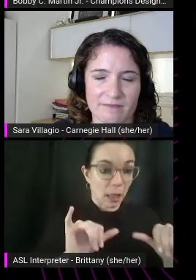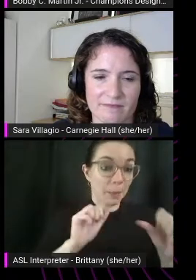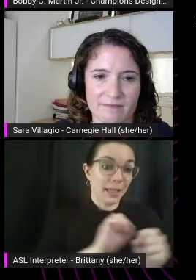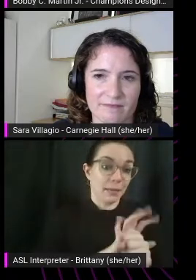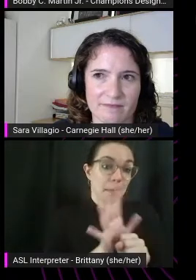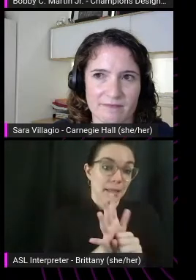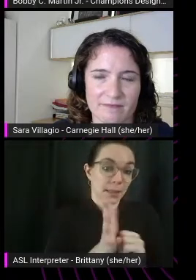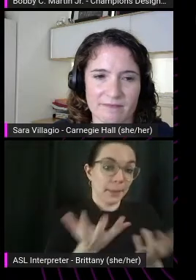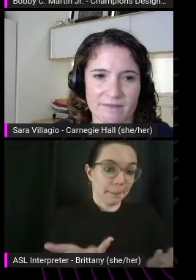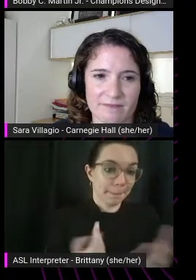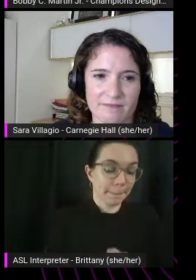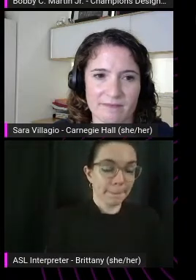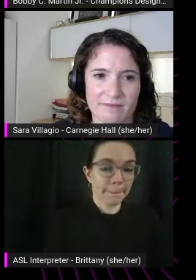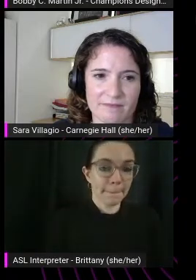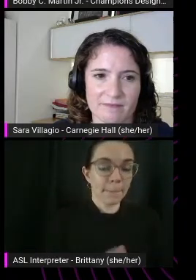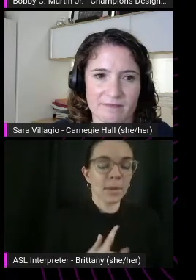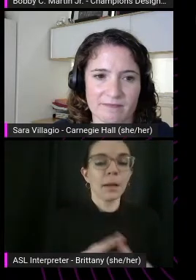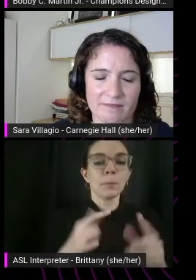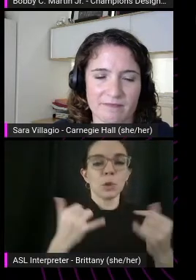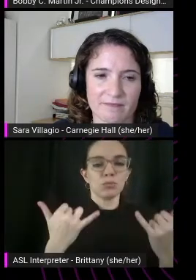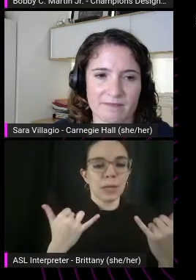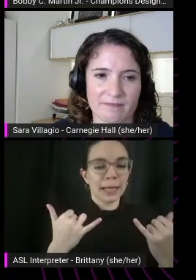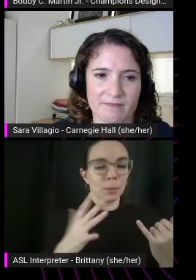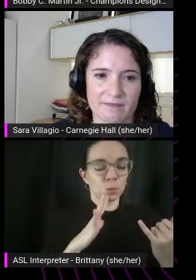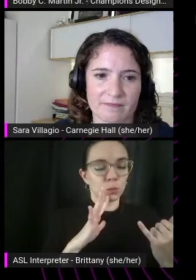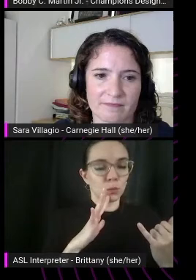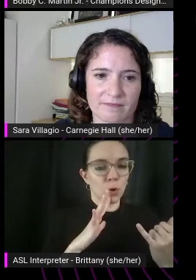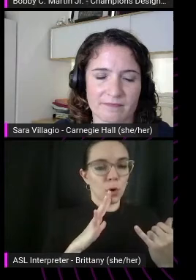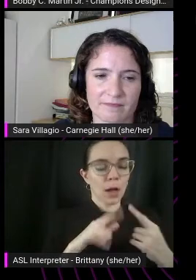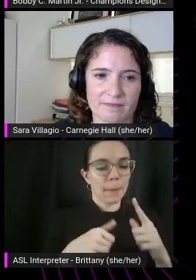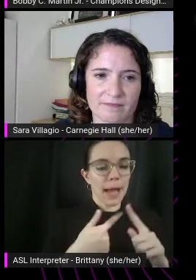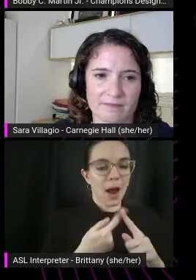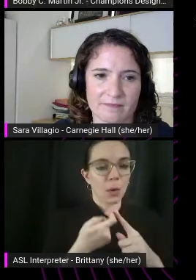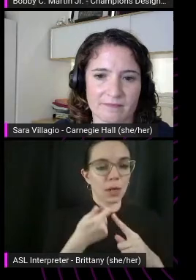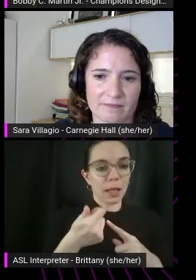But what I'll do is talk a little bit about some lessons that we learned